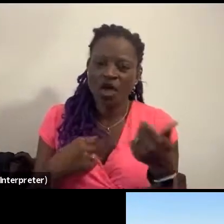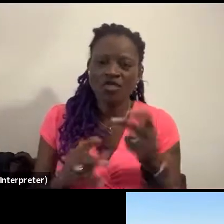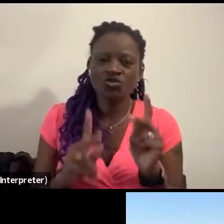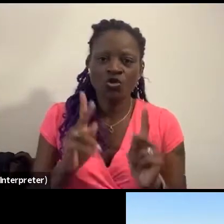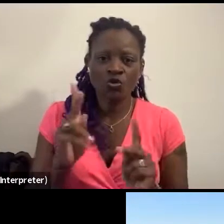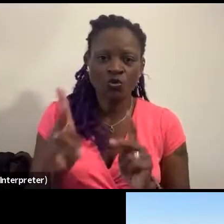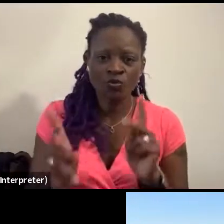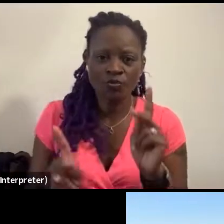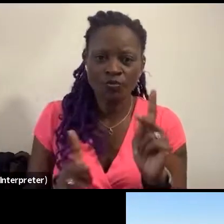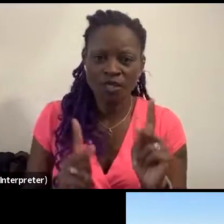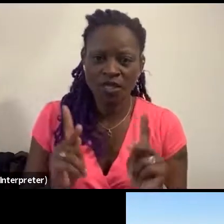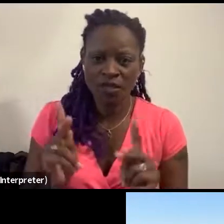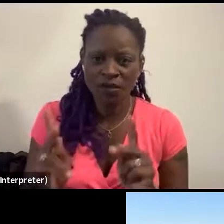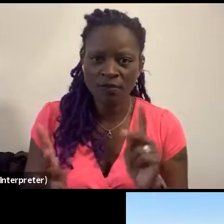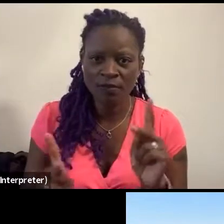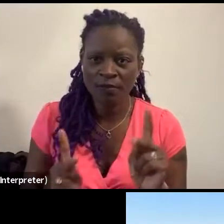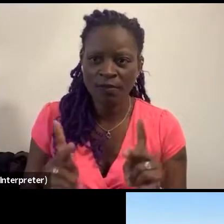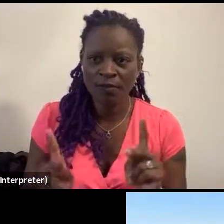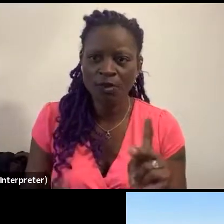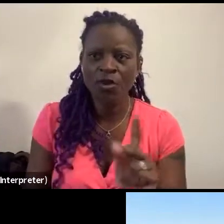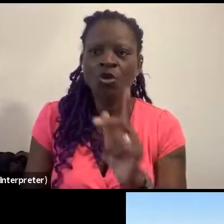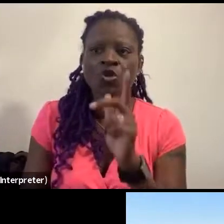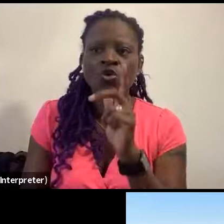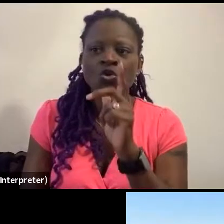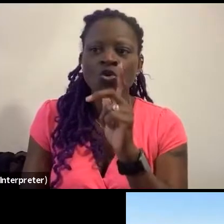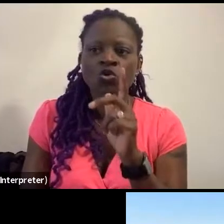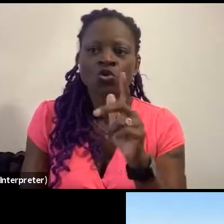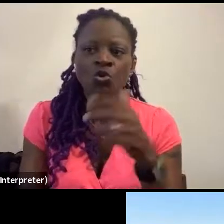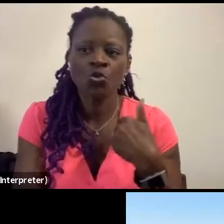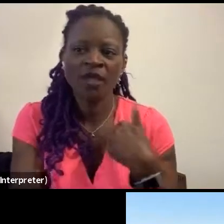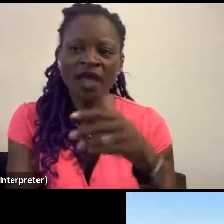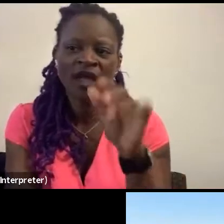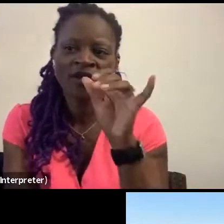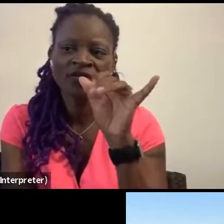who has previous who was previously hesitant about getting vaccinated and who,